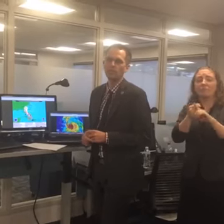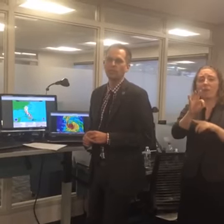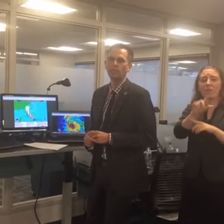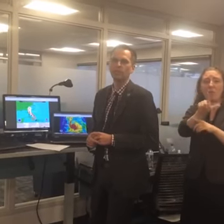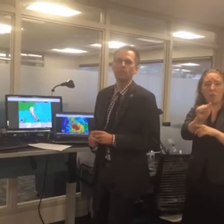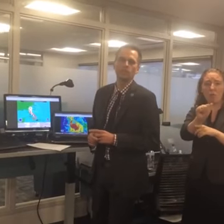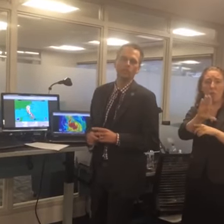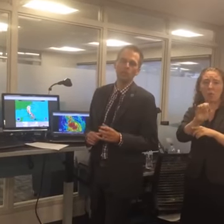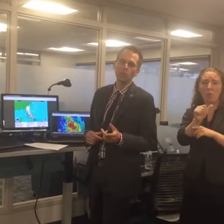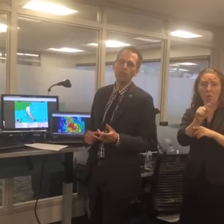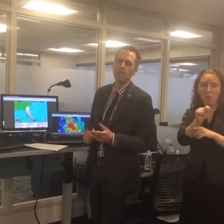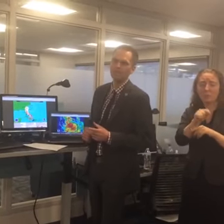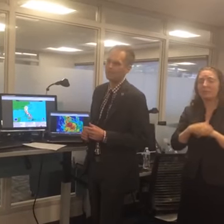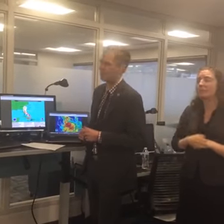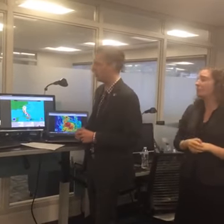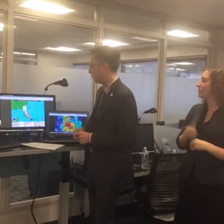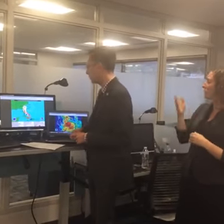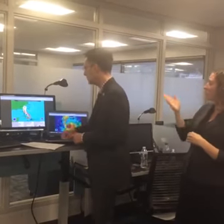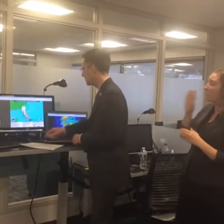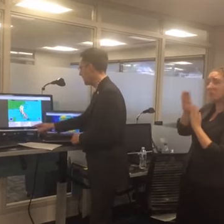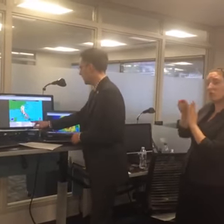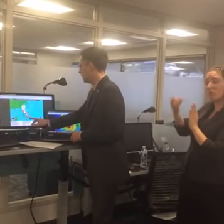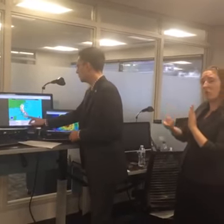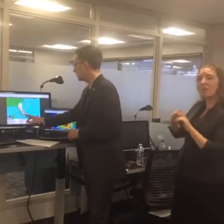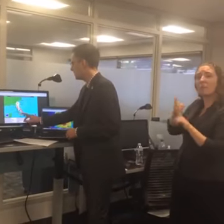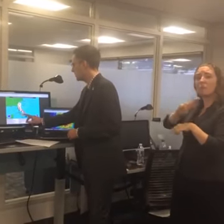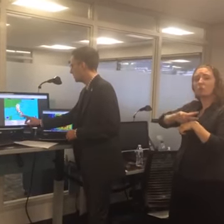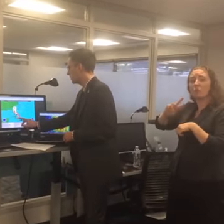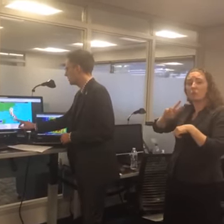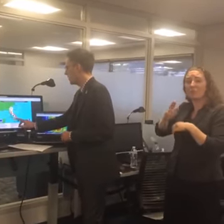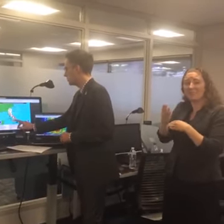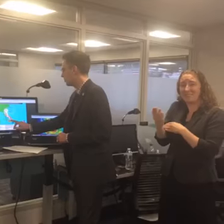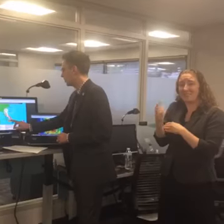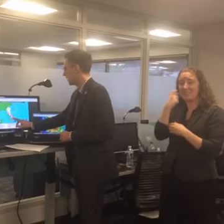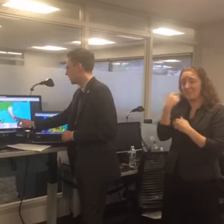Center and this is as of 2 o clock this afternoon and as you can see here the Major Hurricane